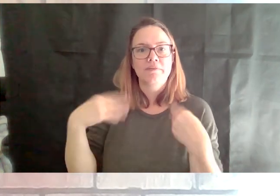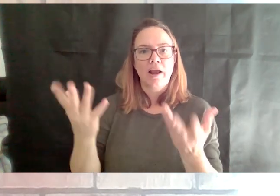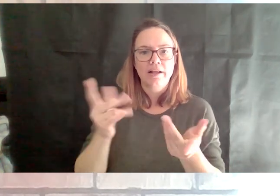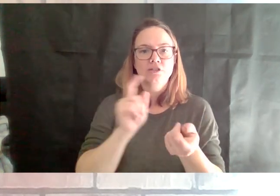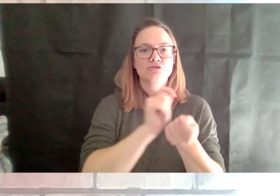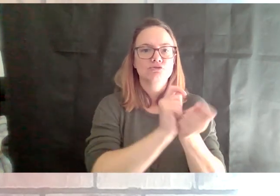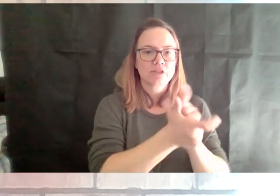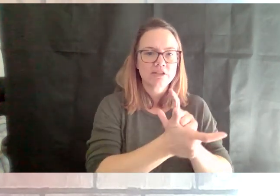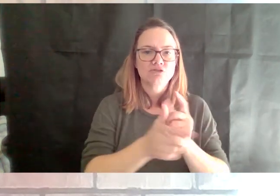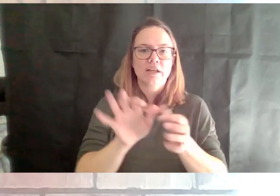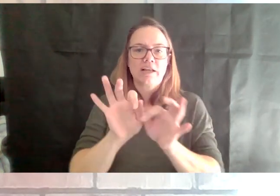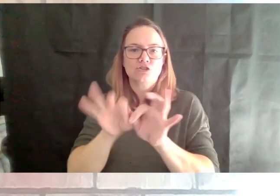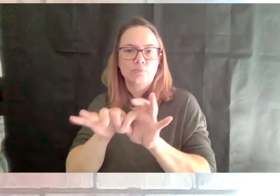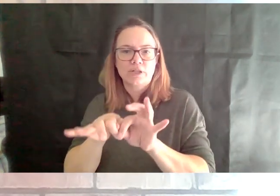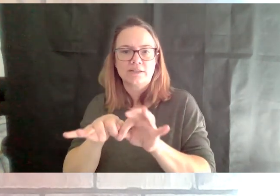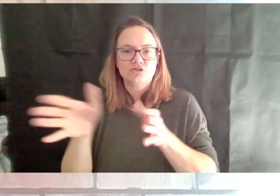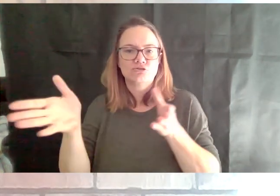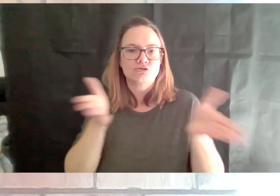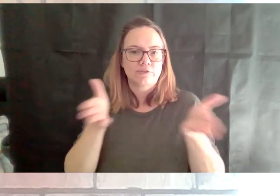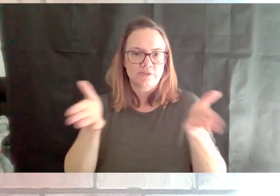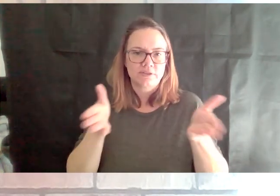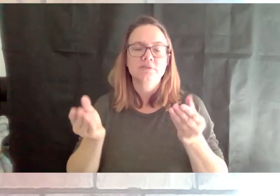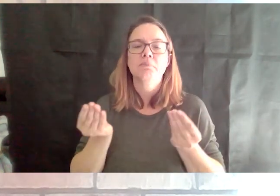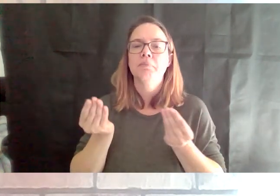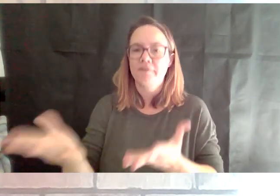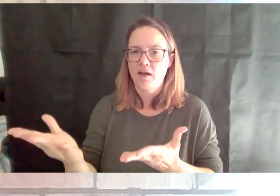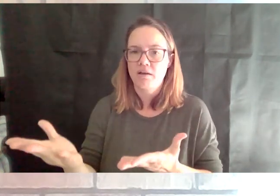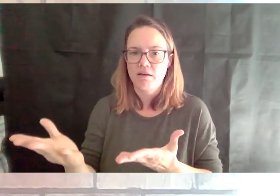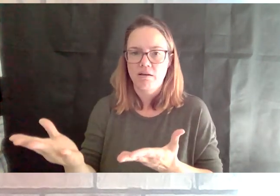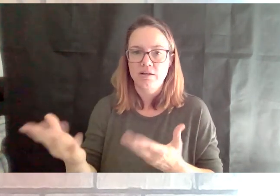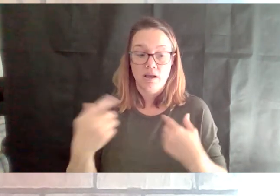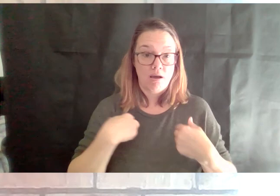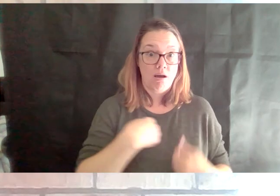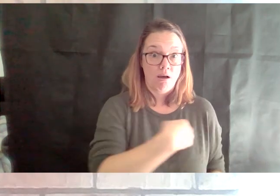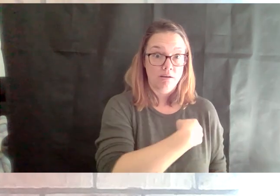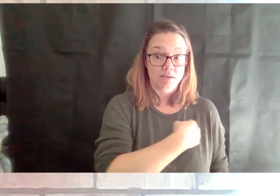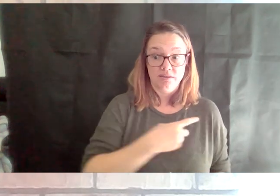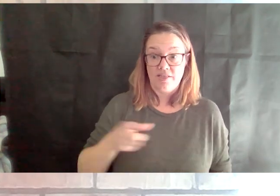and interpretation services between us, them, and the case